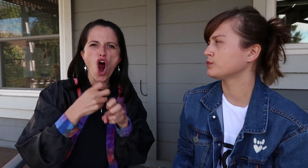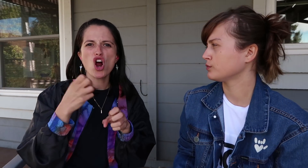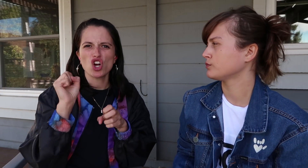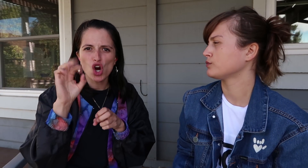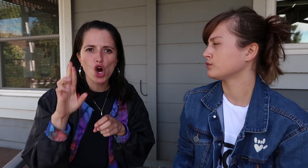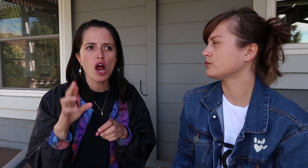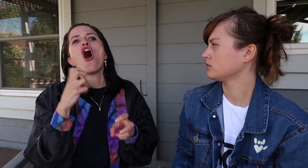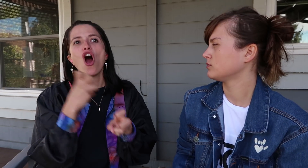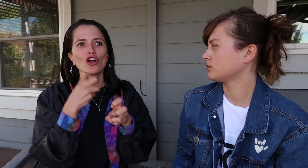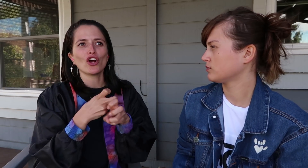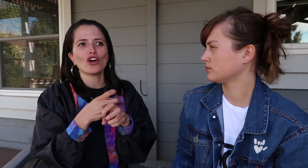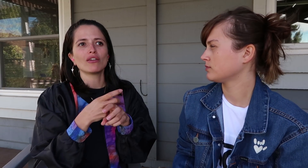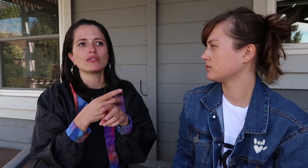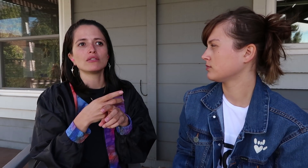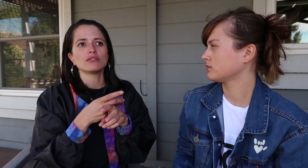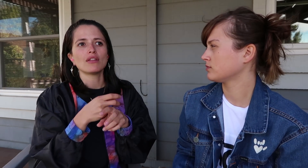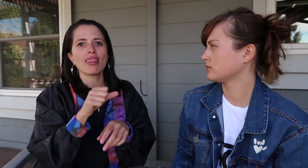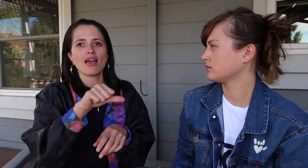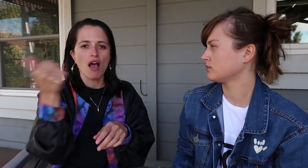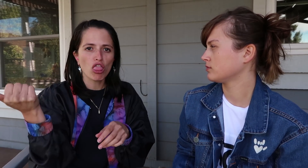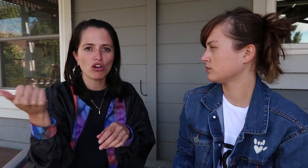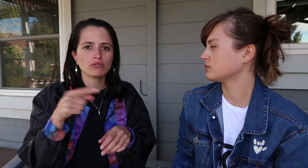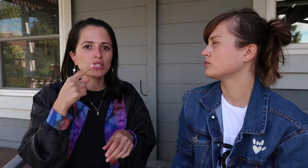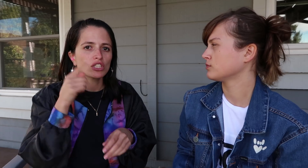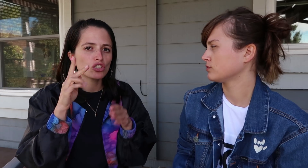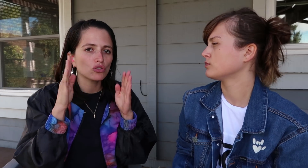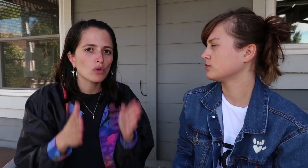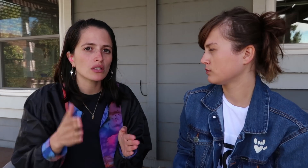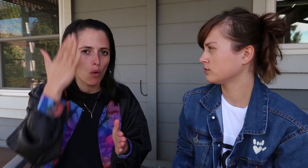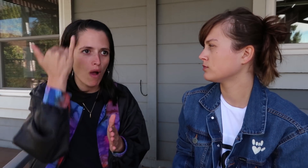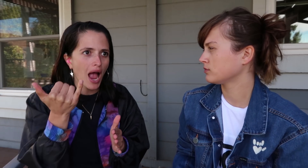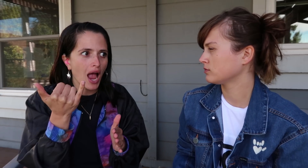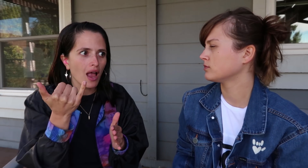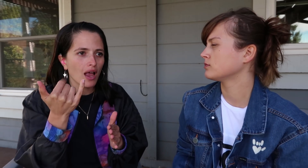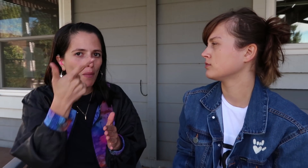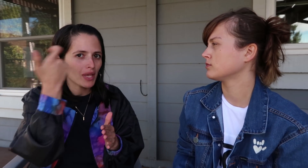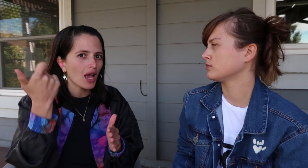They end up working harder than the hearing students. Why is that?